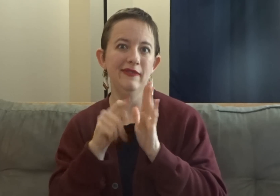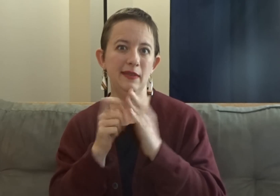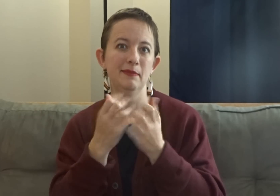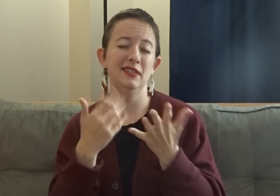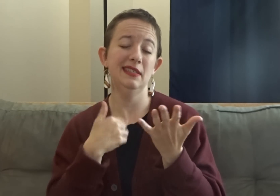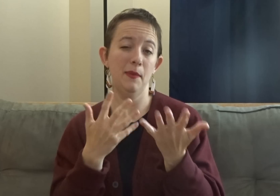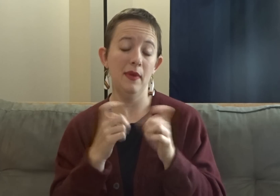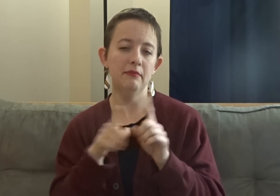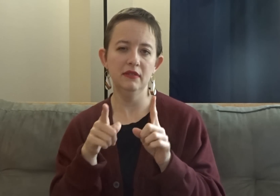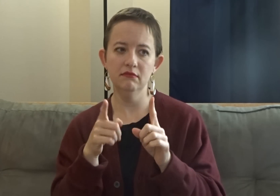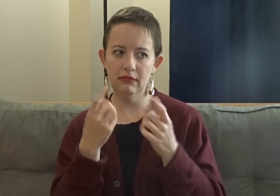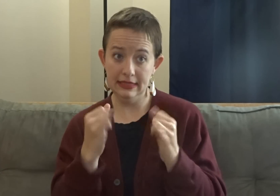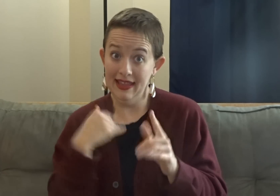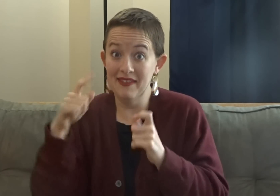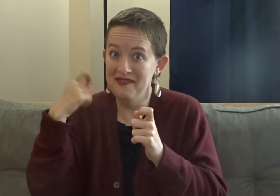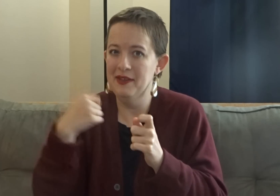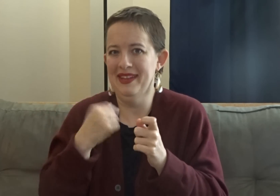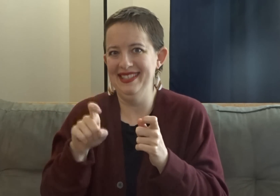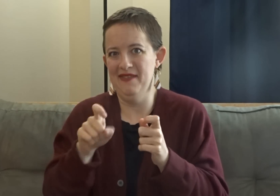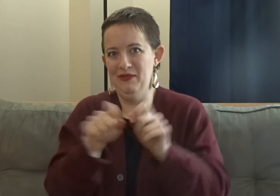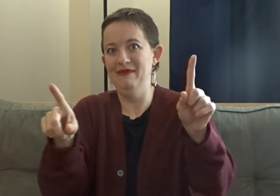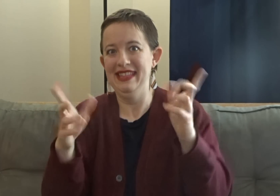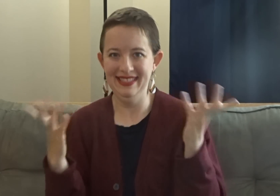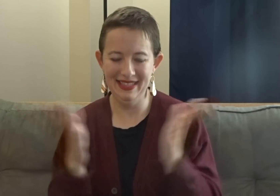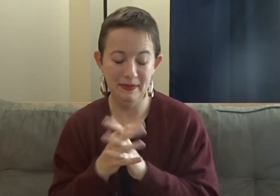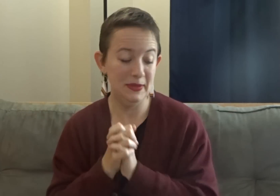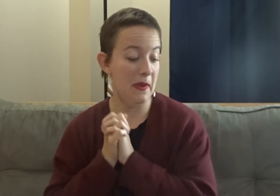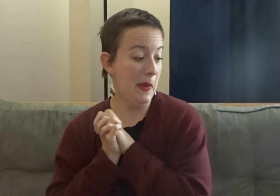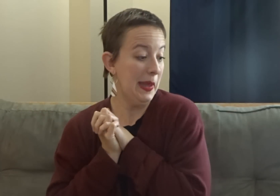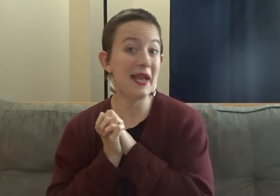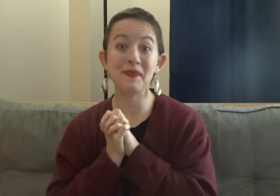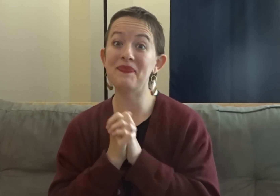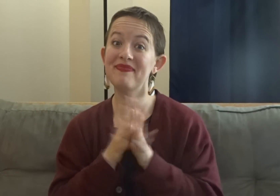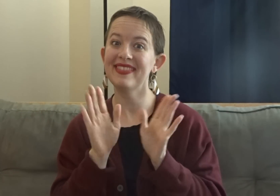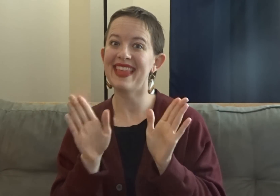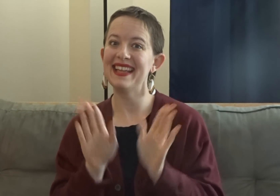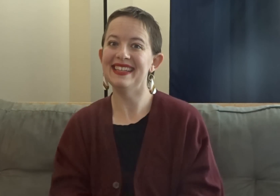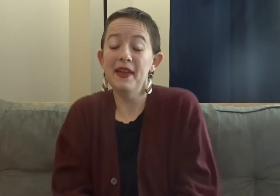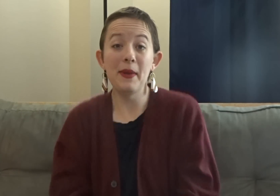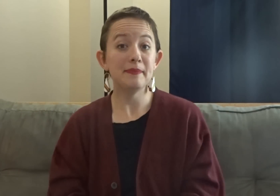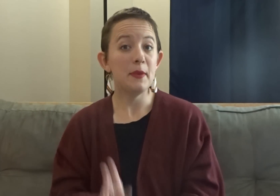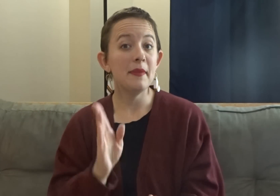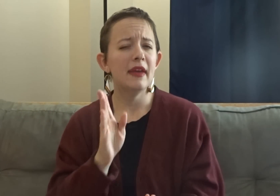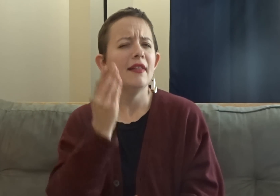So instead of getting up vlogs, I mean I want to I'm filmed quite a bit of stuff. I just haven't released them. So yeah, um...